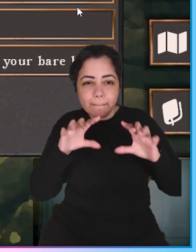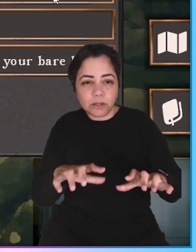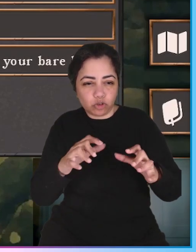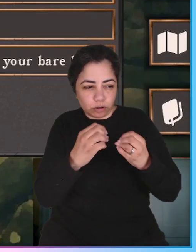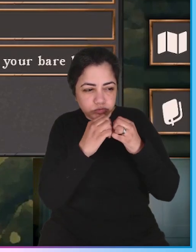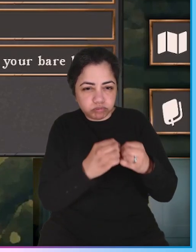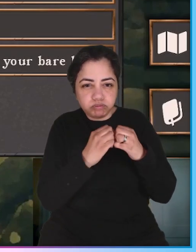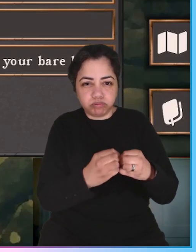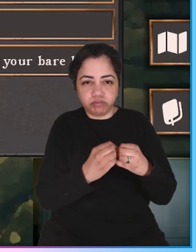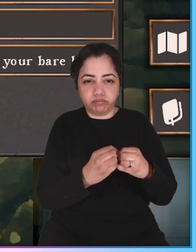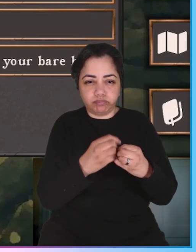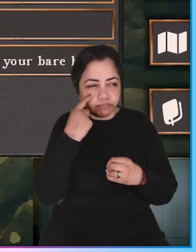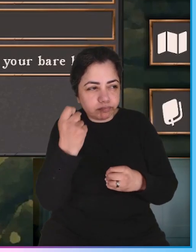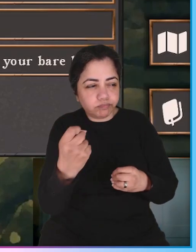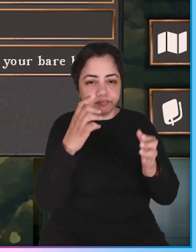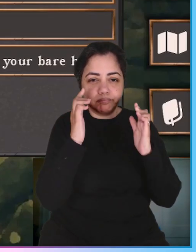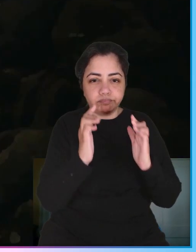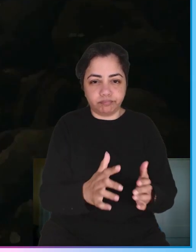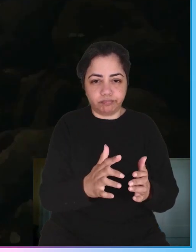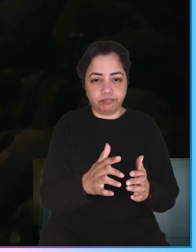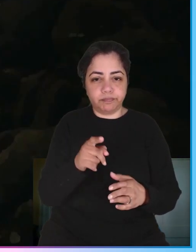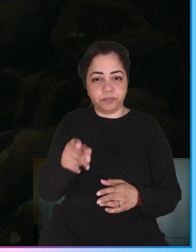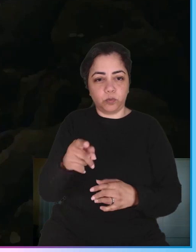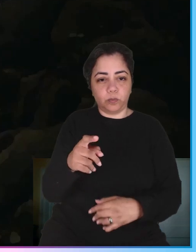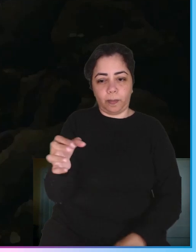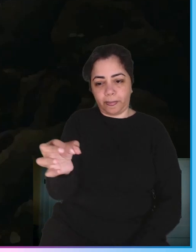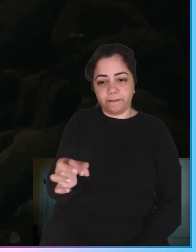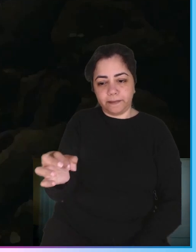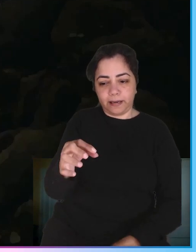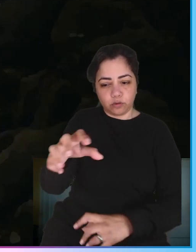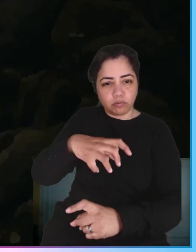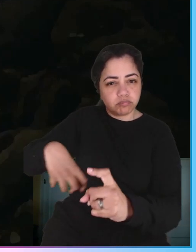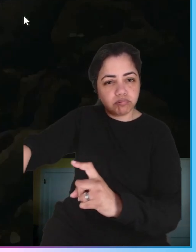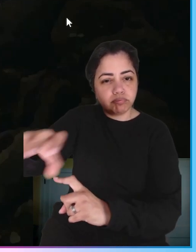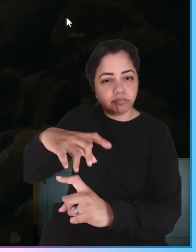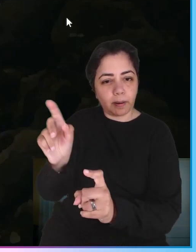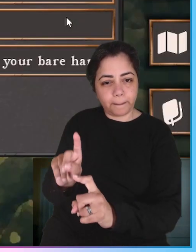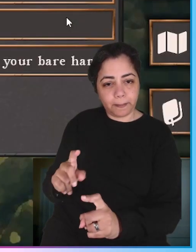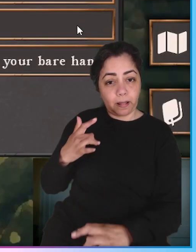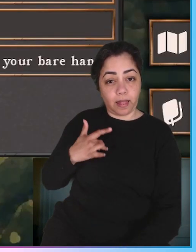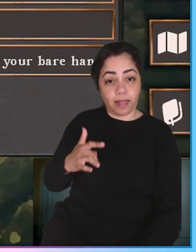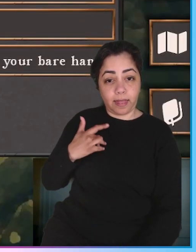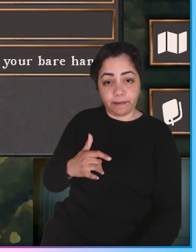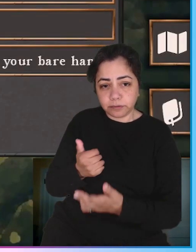Upheaval is turn-based so you can always take as much time as you want to plan your next move.